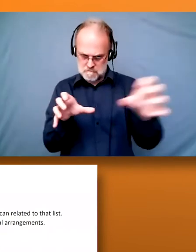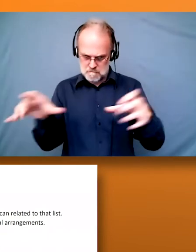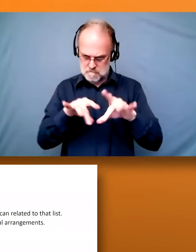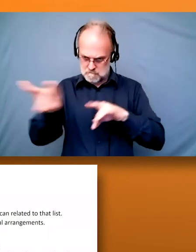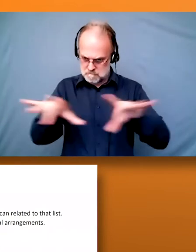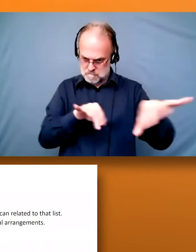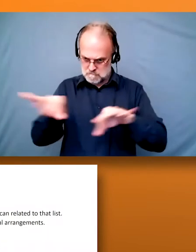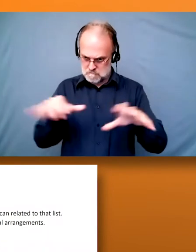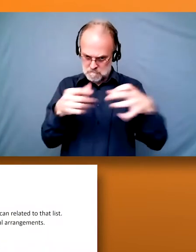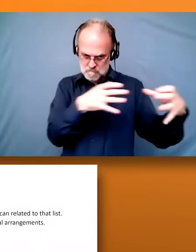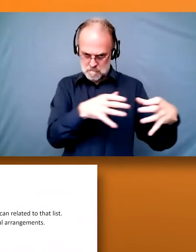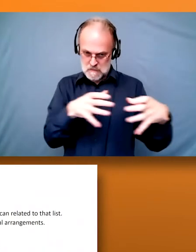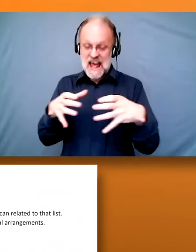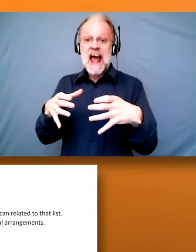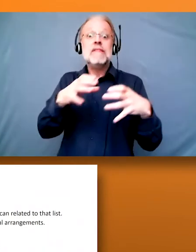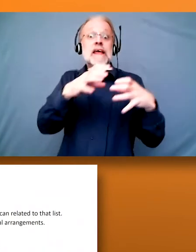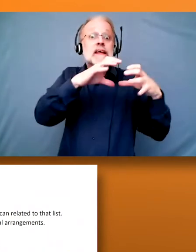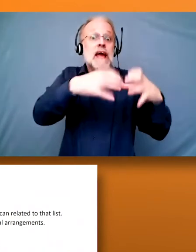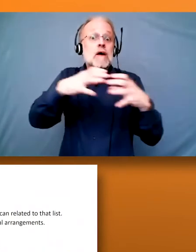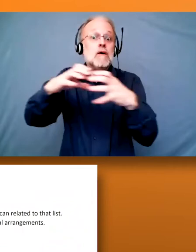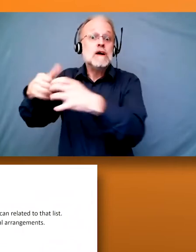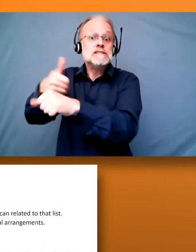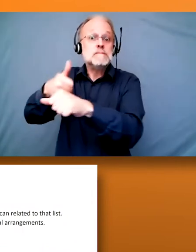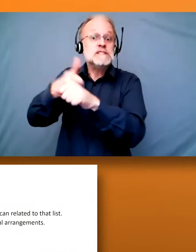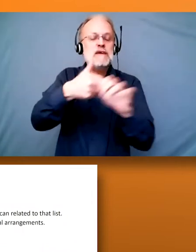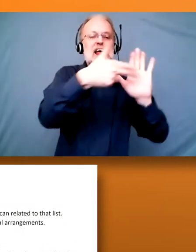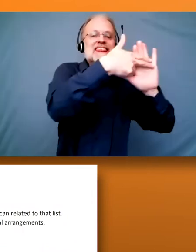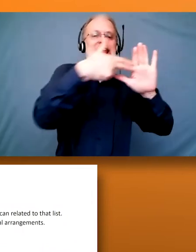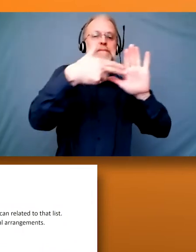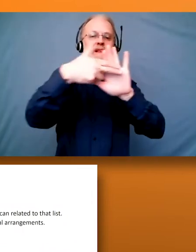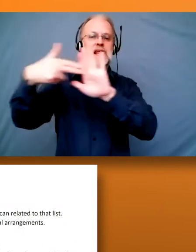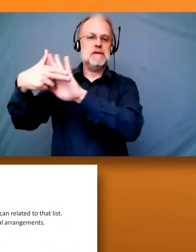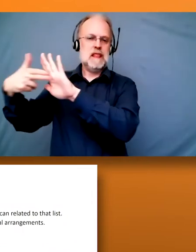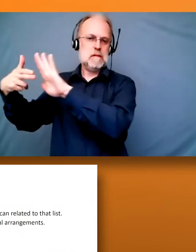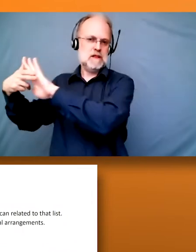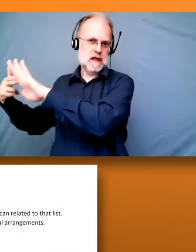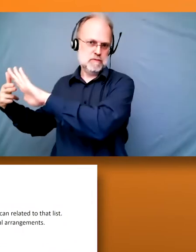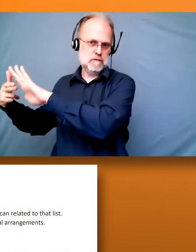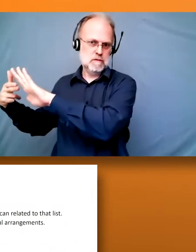Then they take those categories and they label them. And then you as the teacher say,